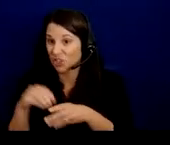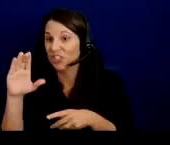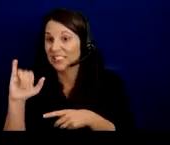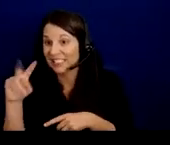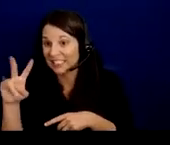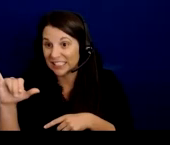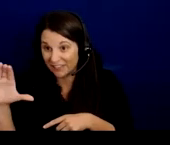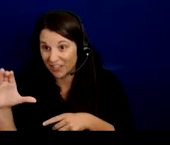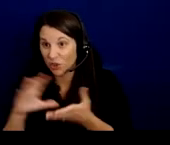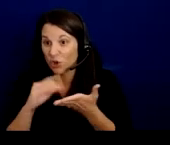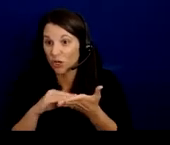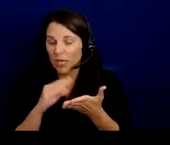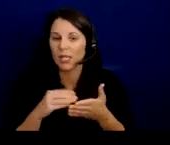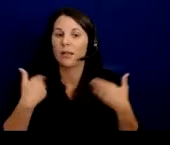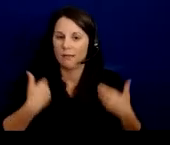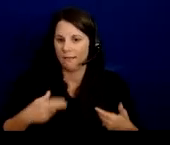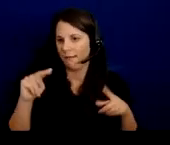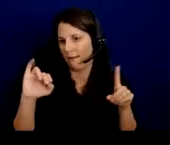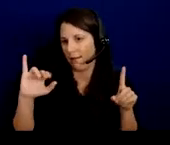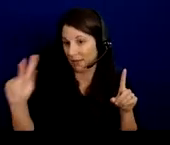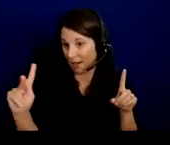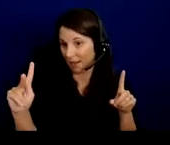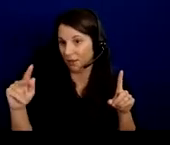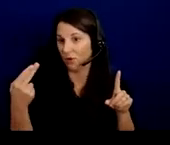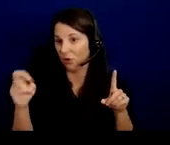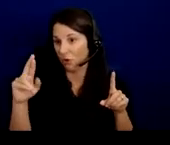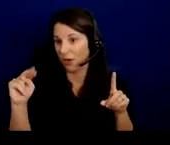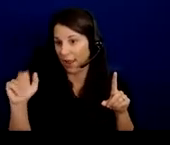I teach I'm a political science faculty,